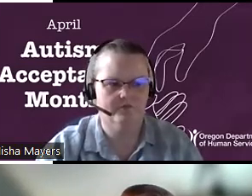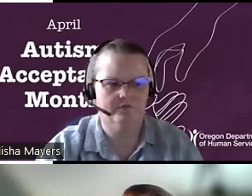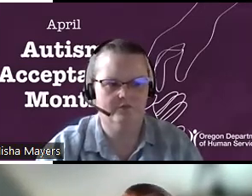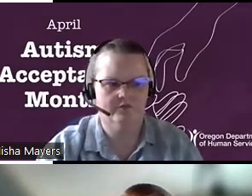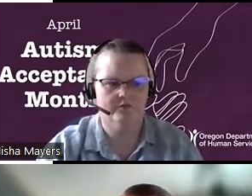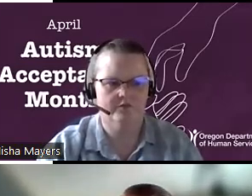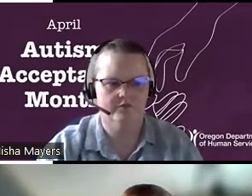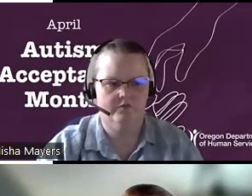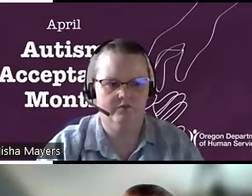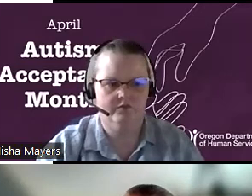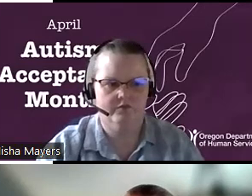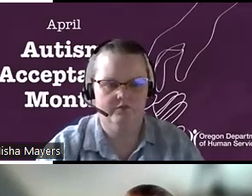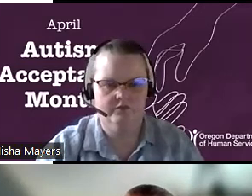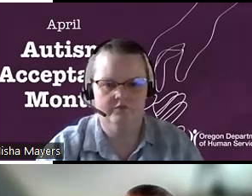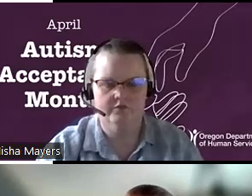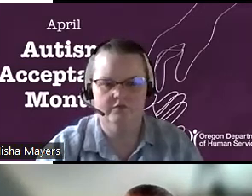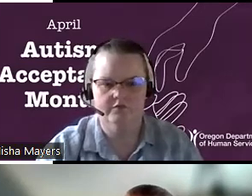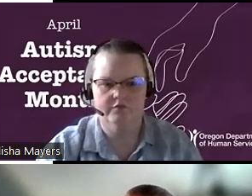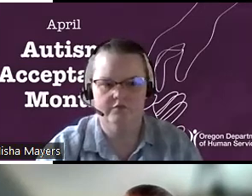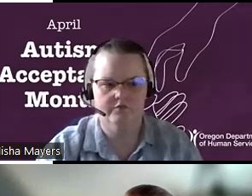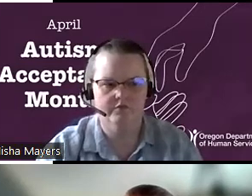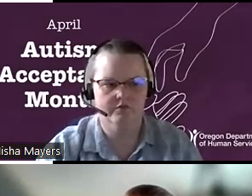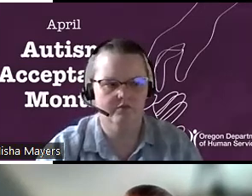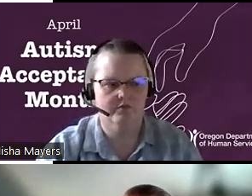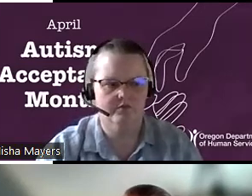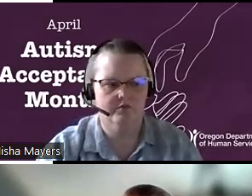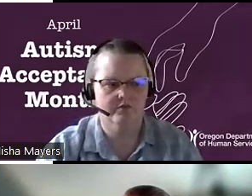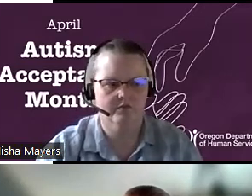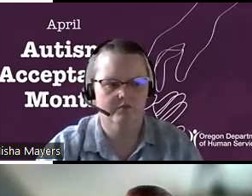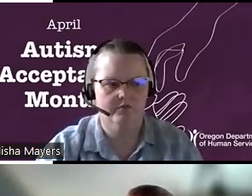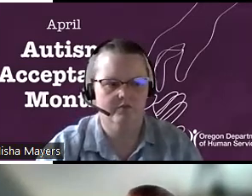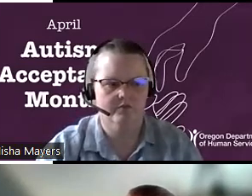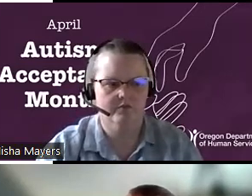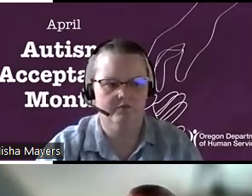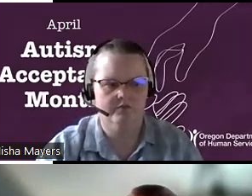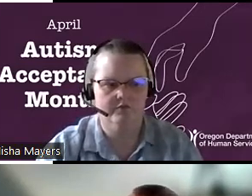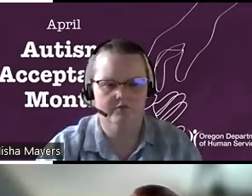ANOTHER BIG REASON WHY AN ERDC CASE MIGHT CLOSE DURING THE CERTIFICATION PERIOD IS BECAUSE